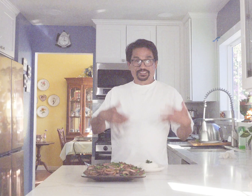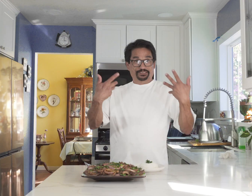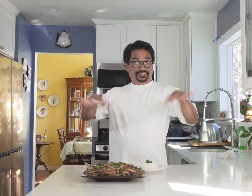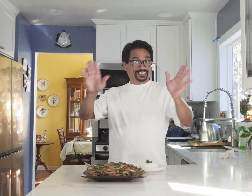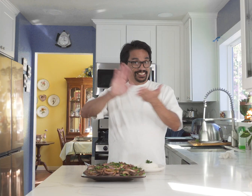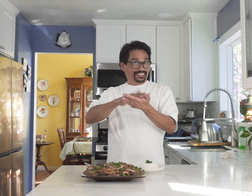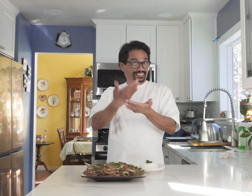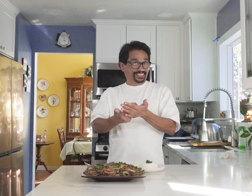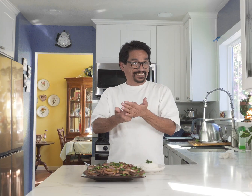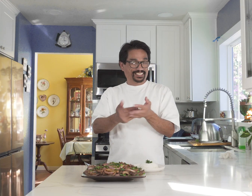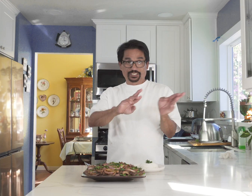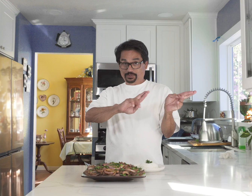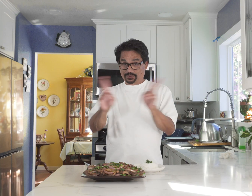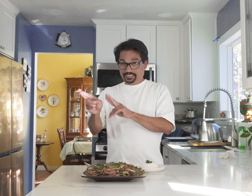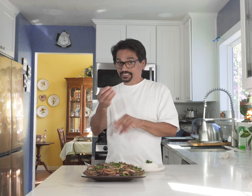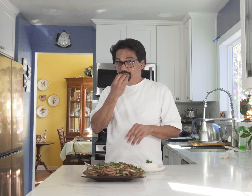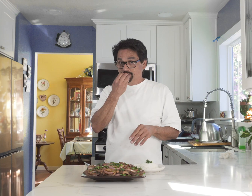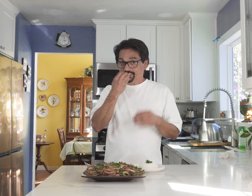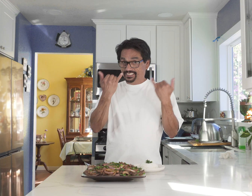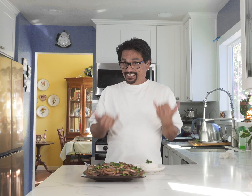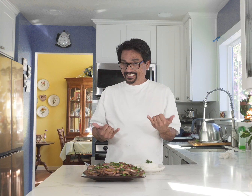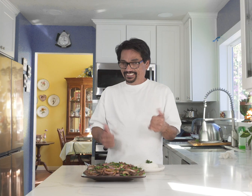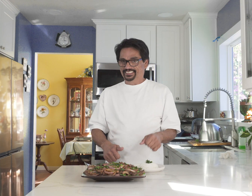We're all done cooking and ready to eat now!